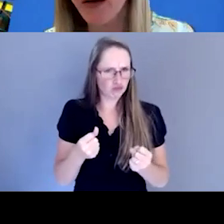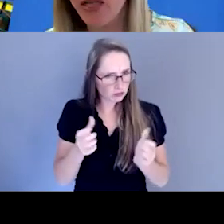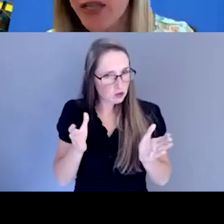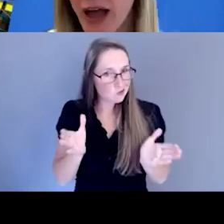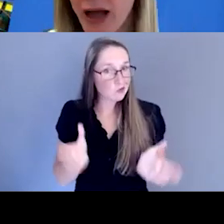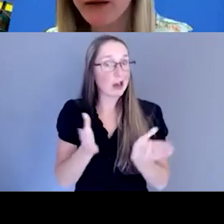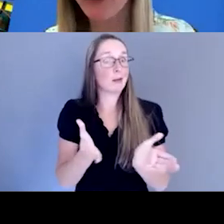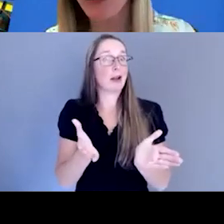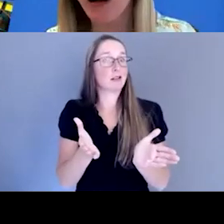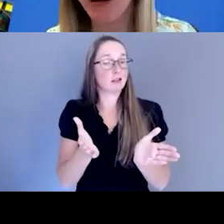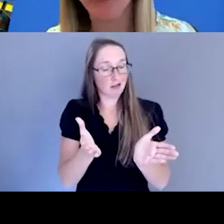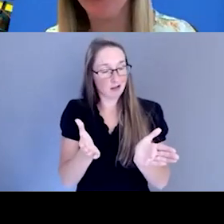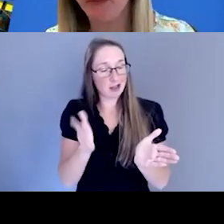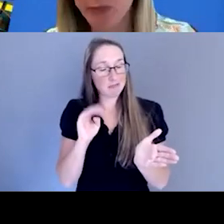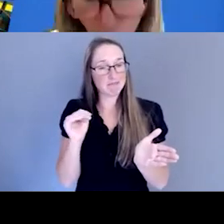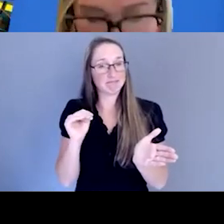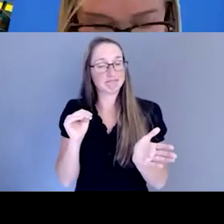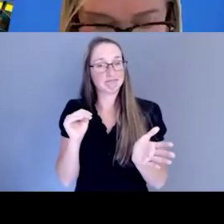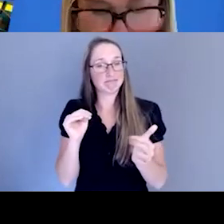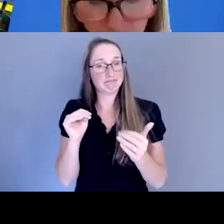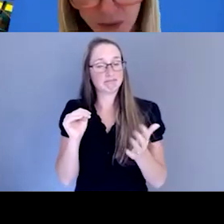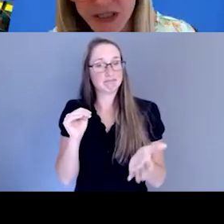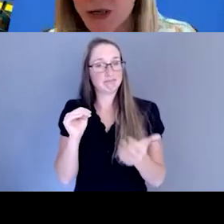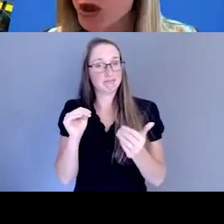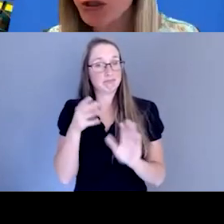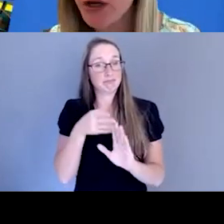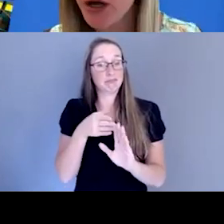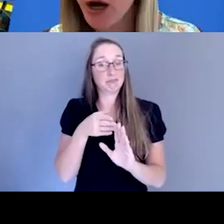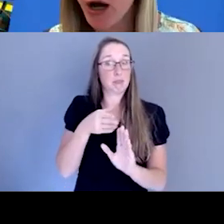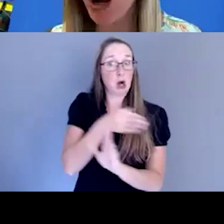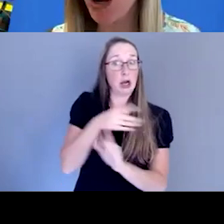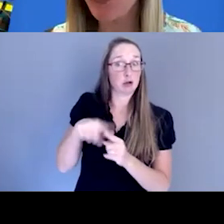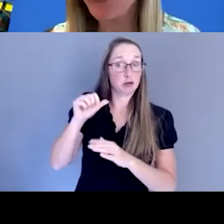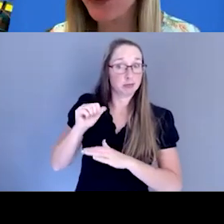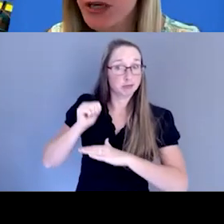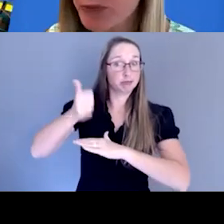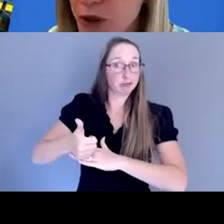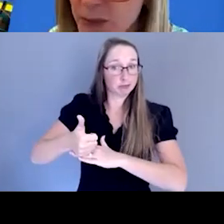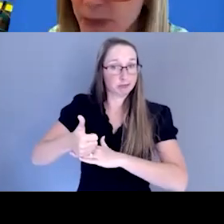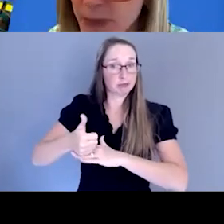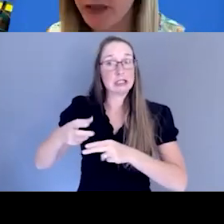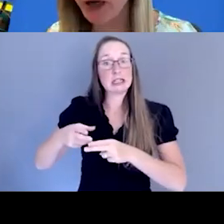that prior to implementation of temporary dependent care,